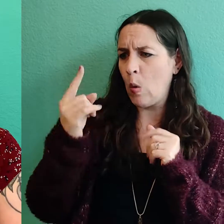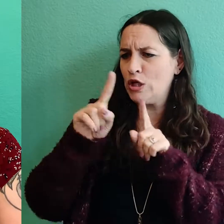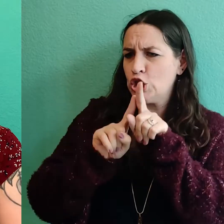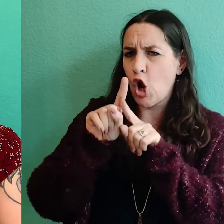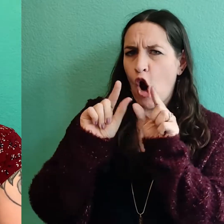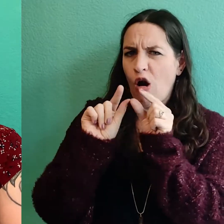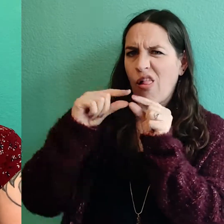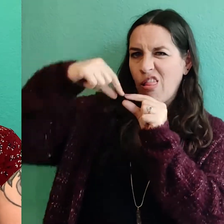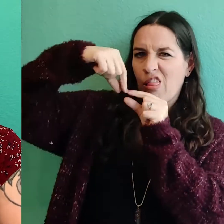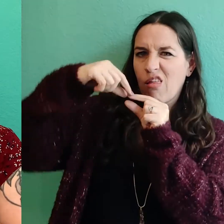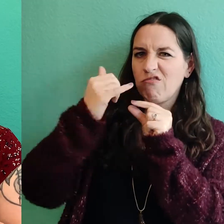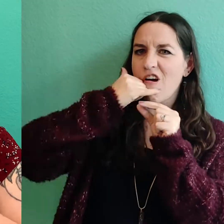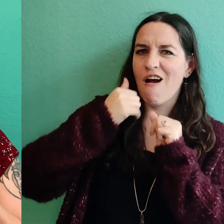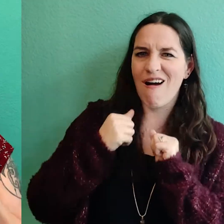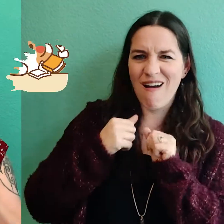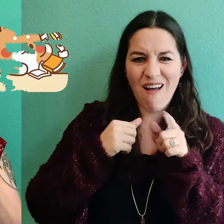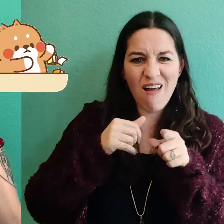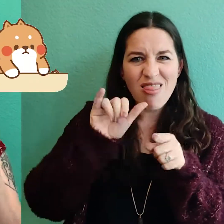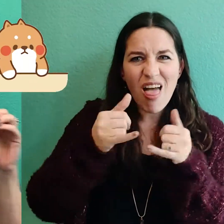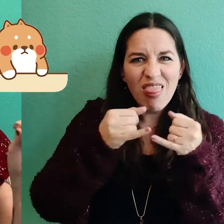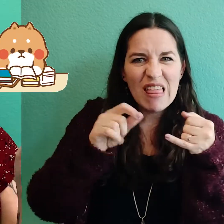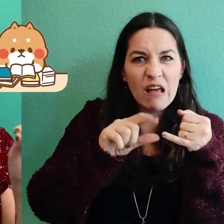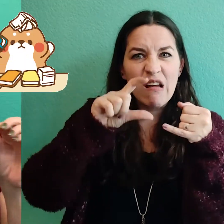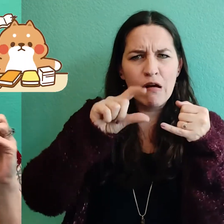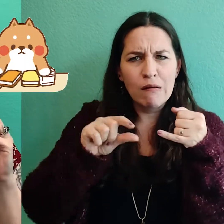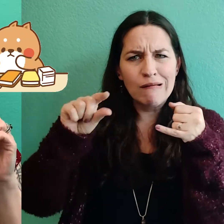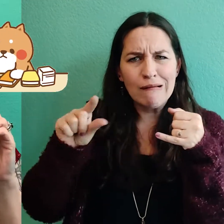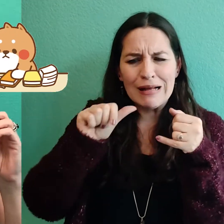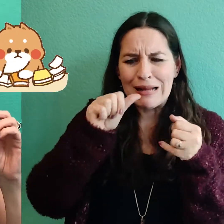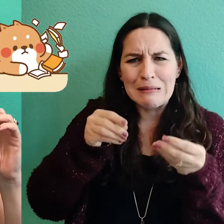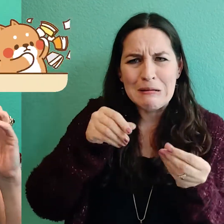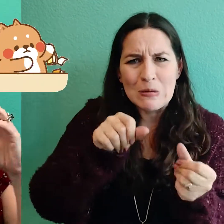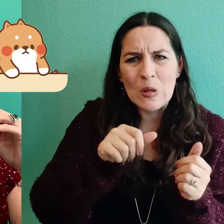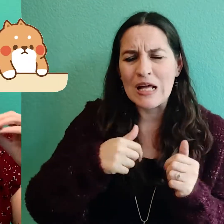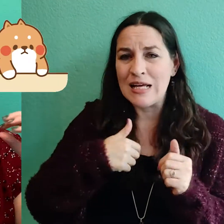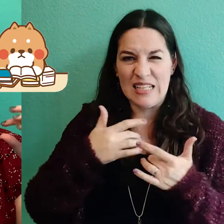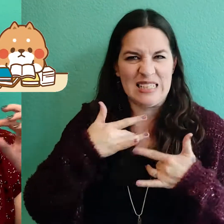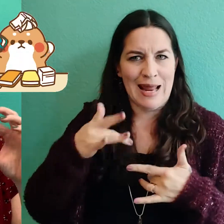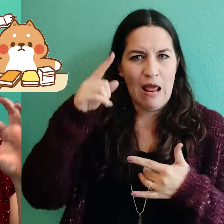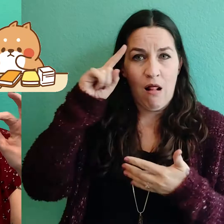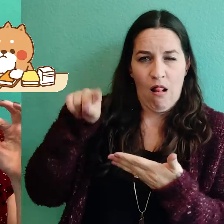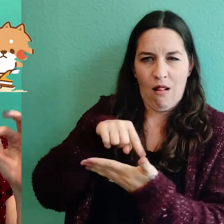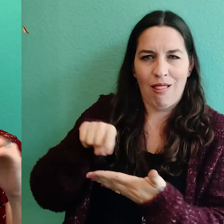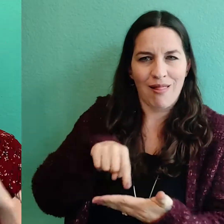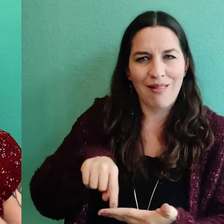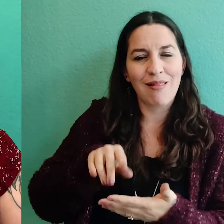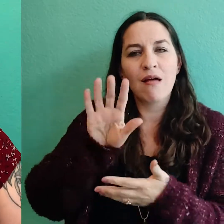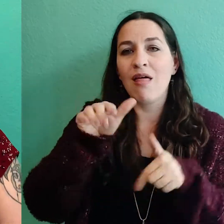It's little leg is a little bit wonky, that line is a little bit thicker at this part than it's at this part. It looks a little bit funny.